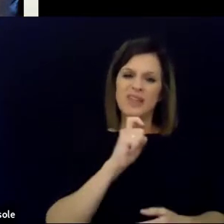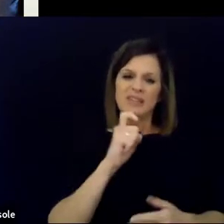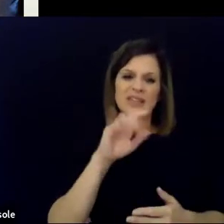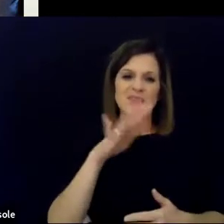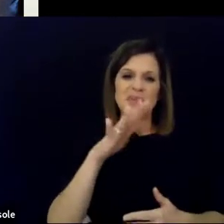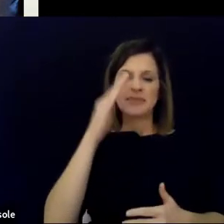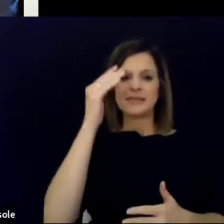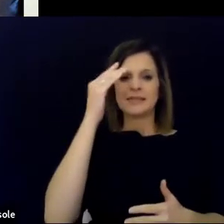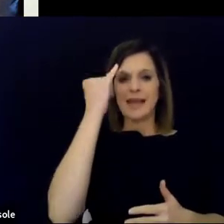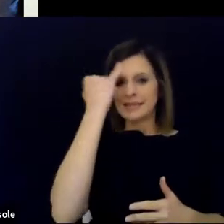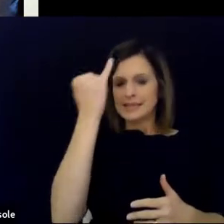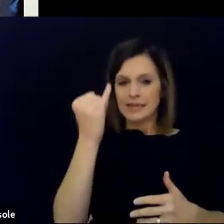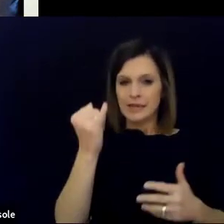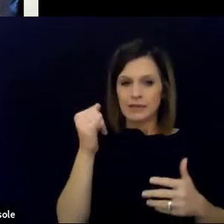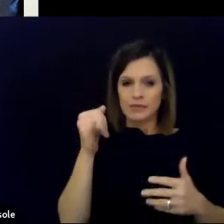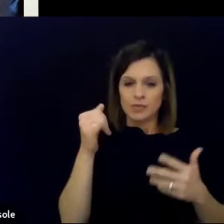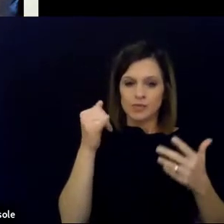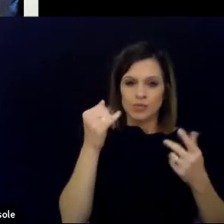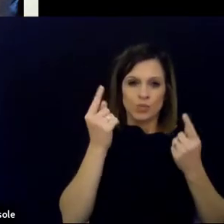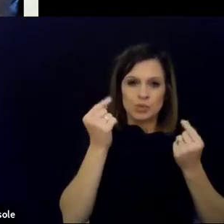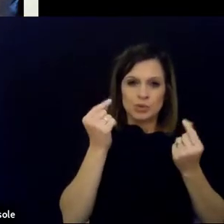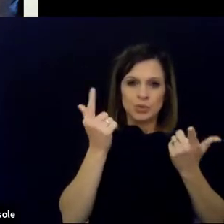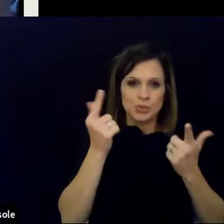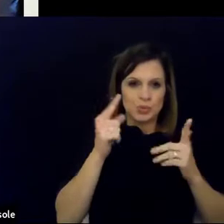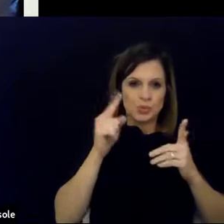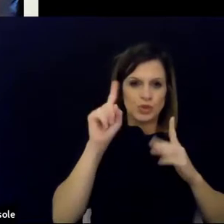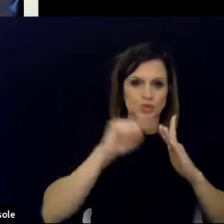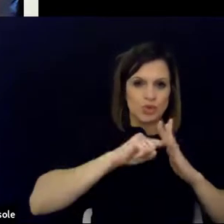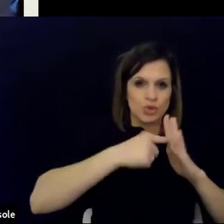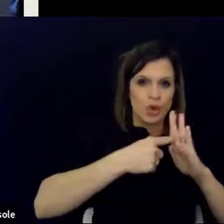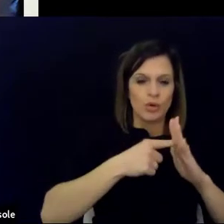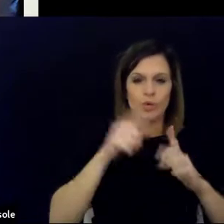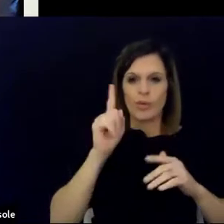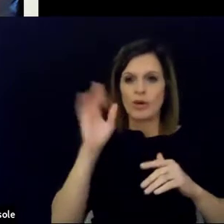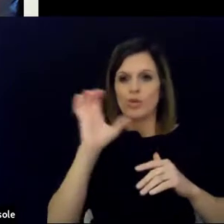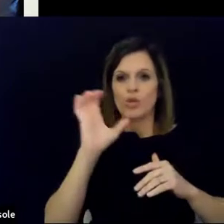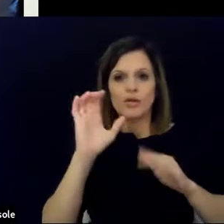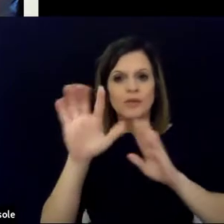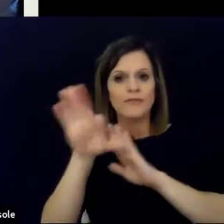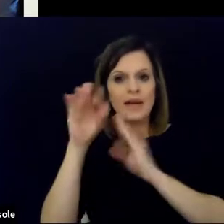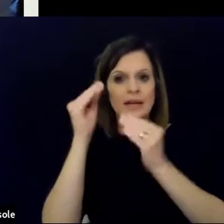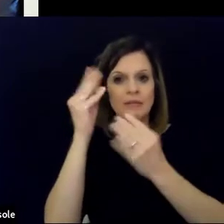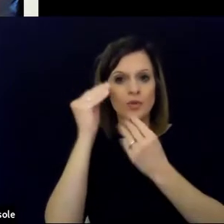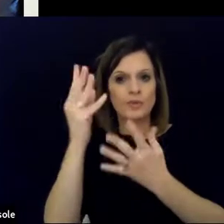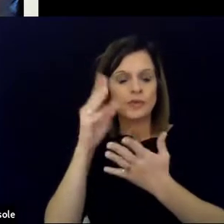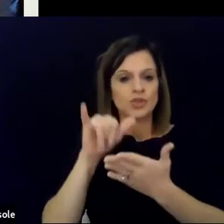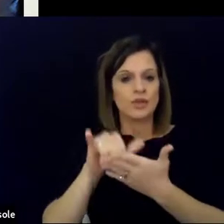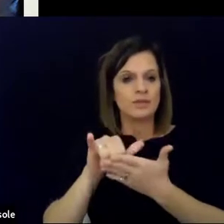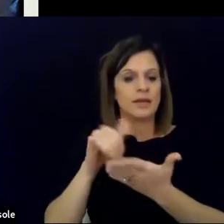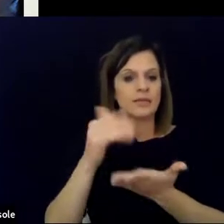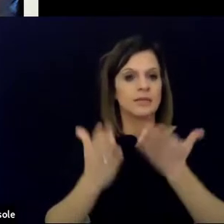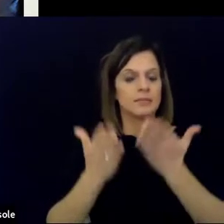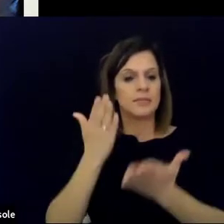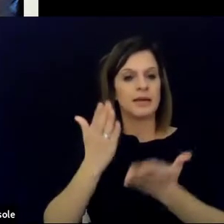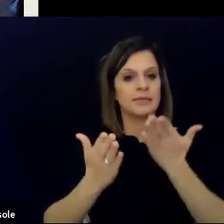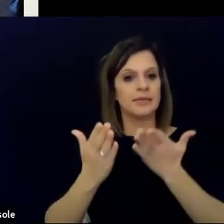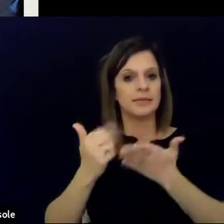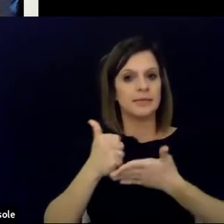where to start or where to look or where to find information that might be something good to support them?